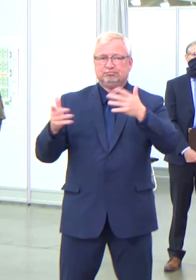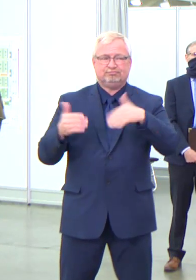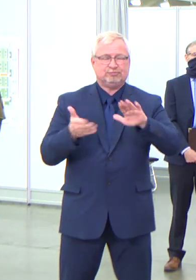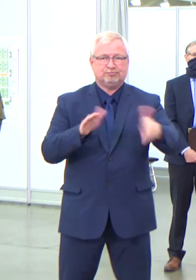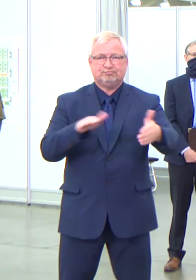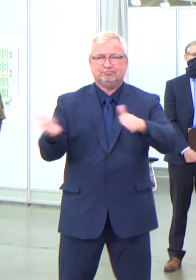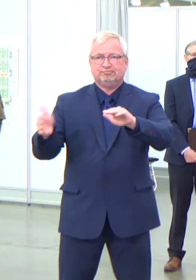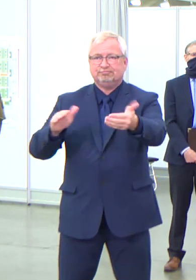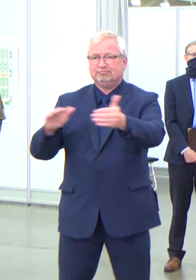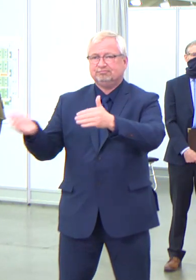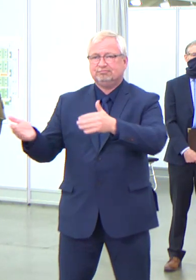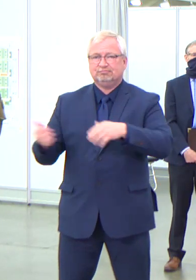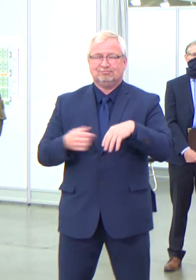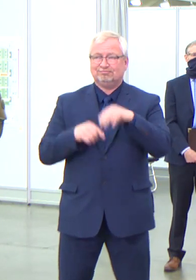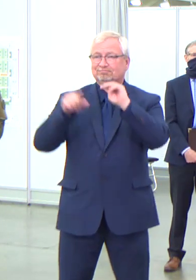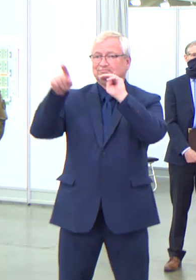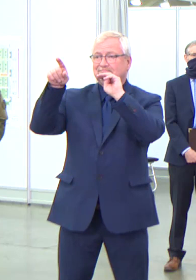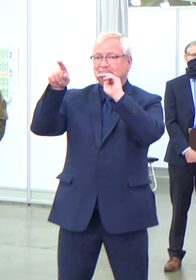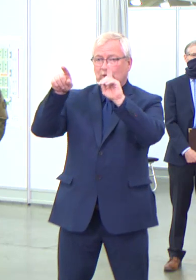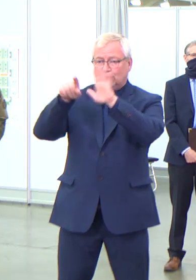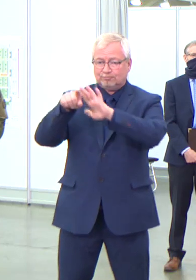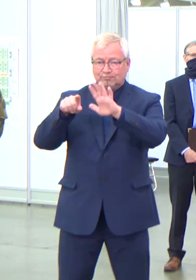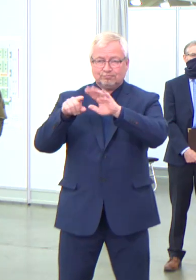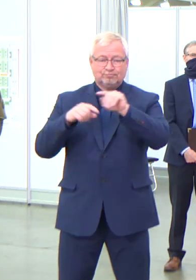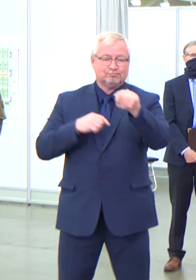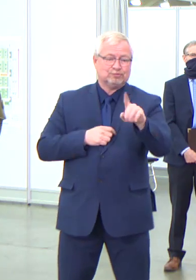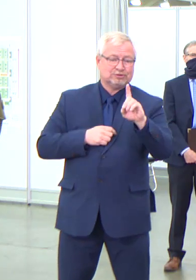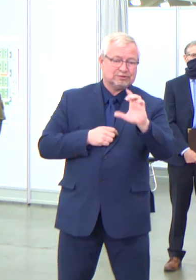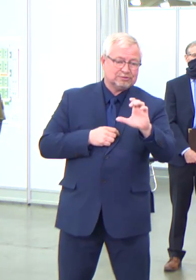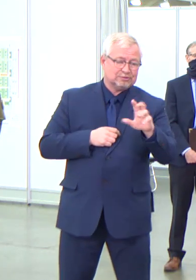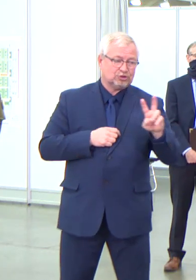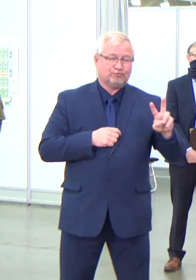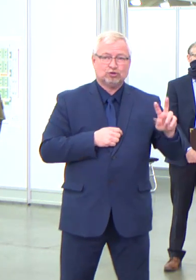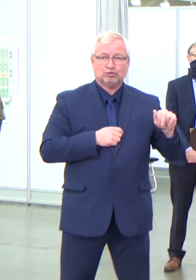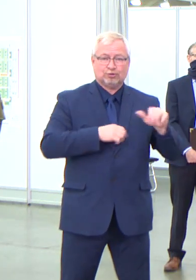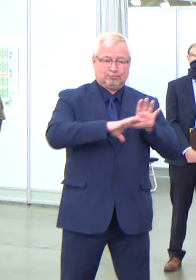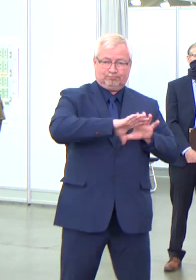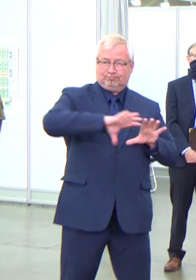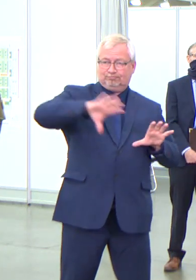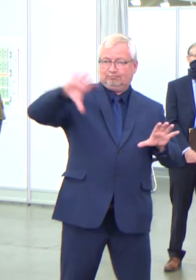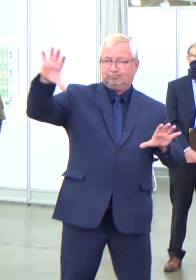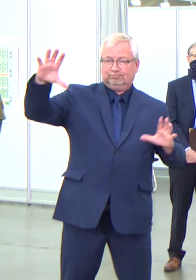. There are now nearly 9,000 cases in Maryland, D.C., and Virginia, and 189 people have died in the